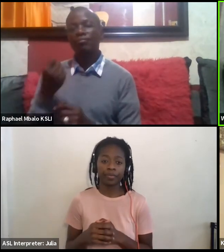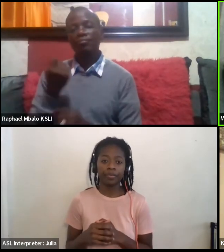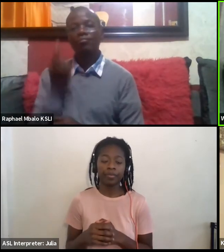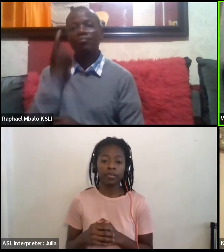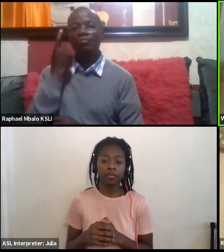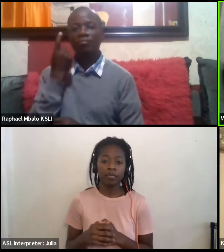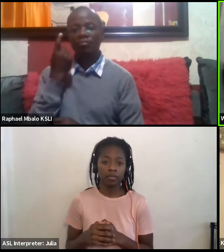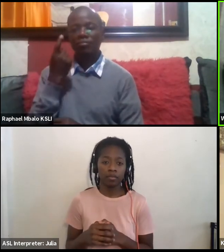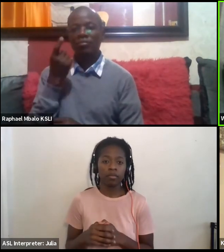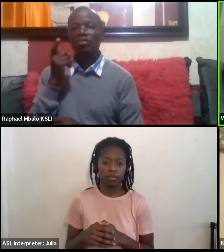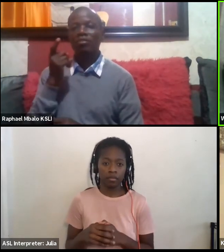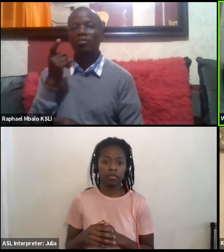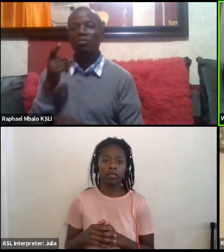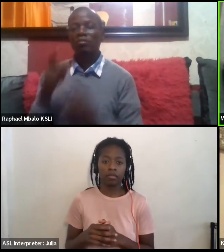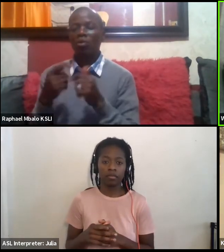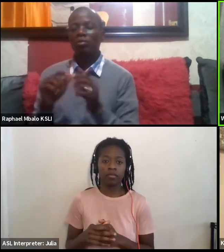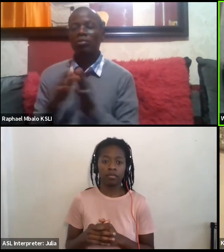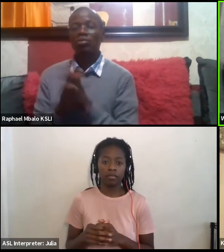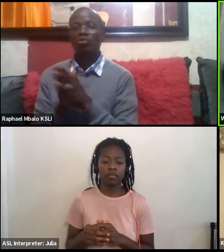and the world of a story and becoming and belonging.